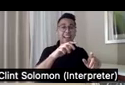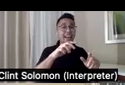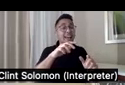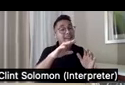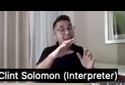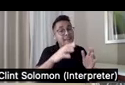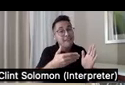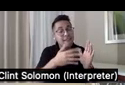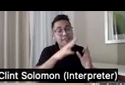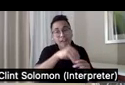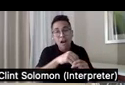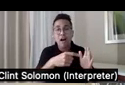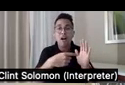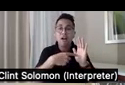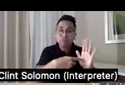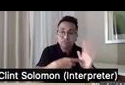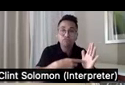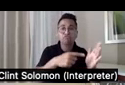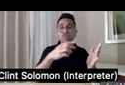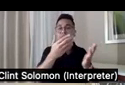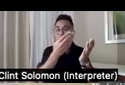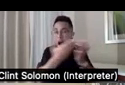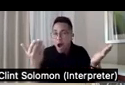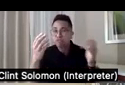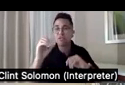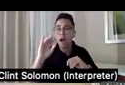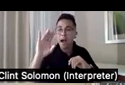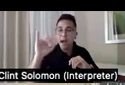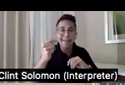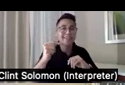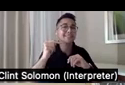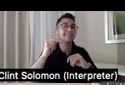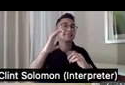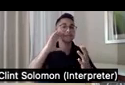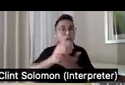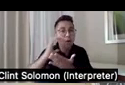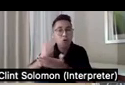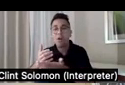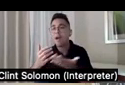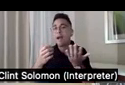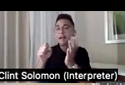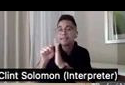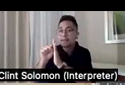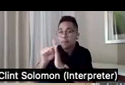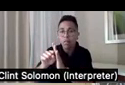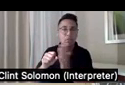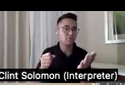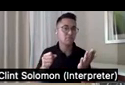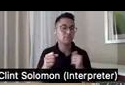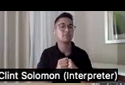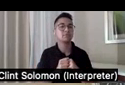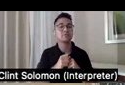they're actual objects whether they're photographs or whether they are symbols it involves listening